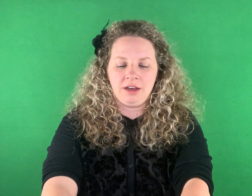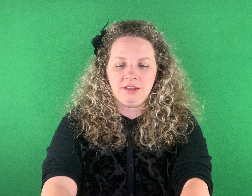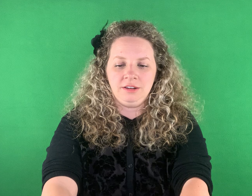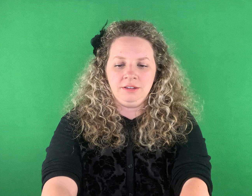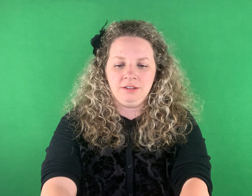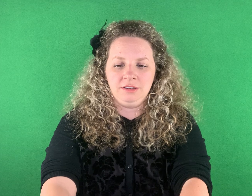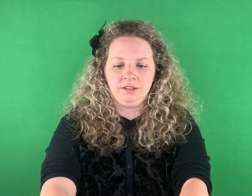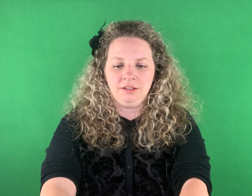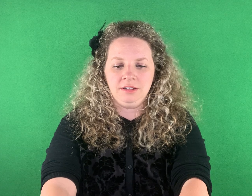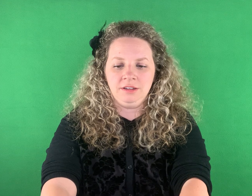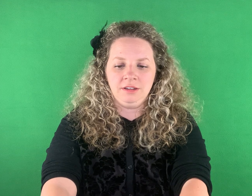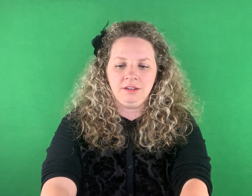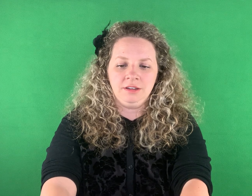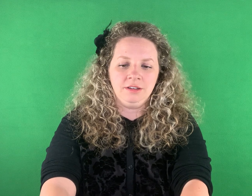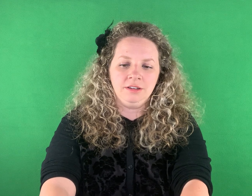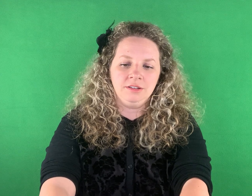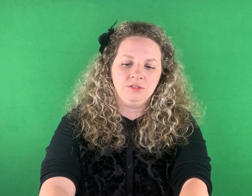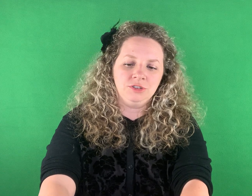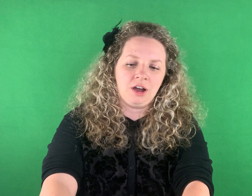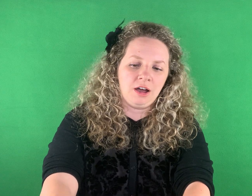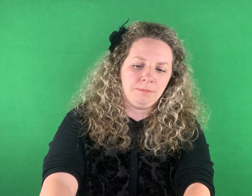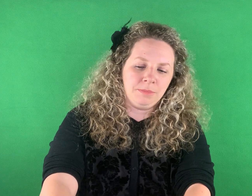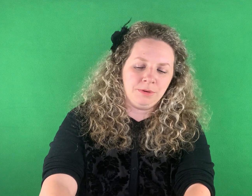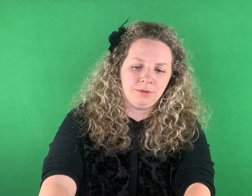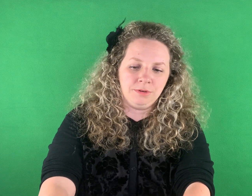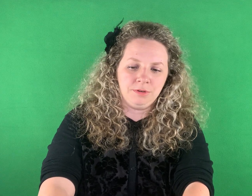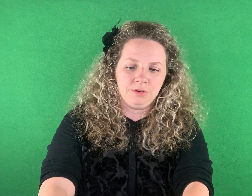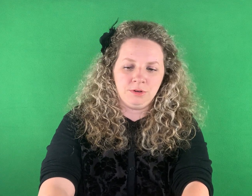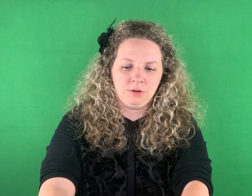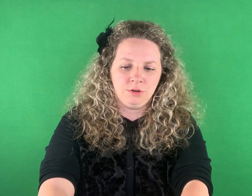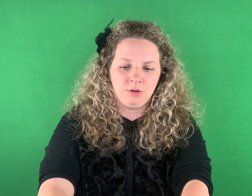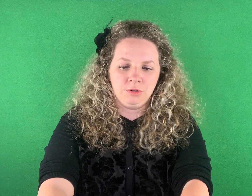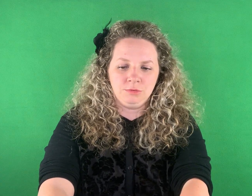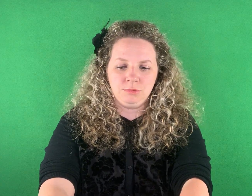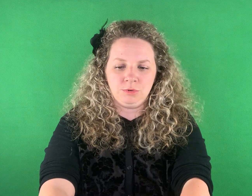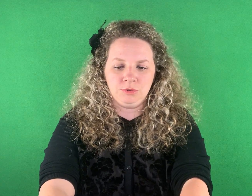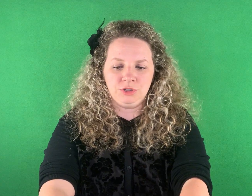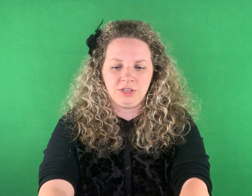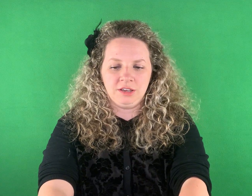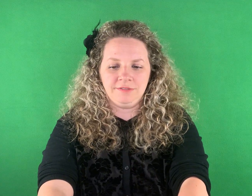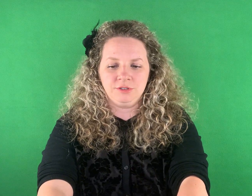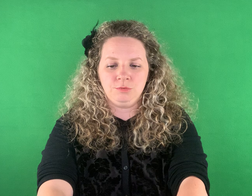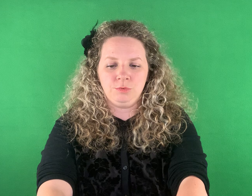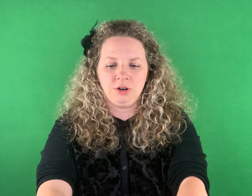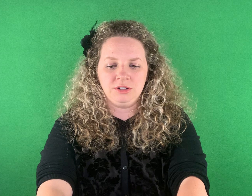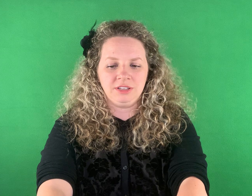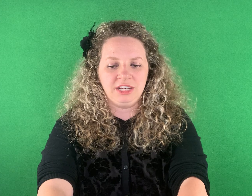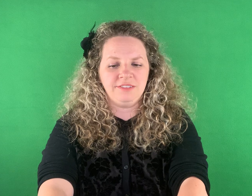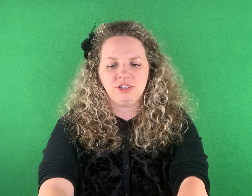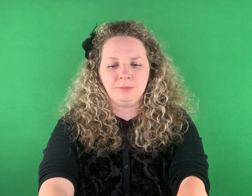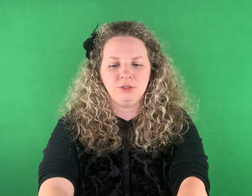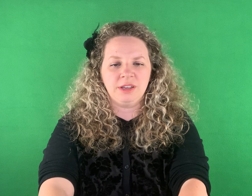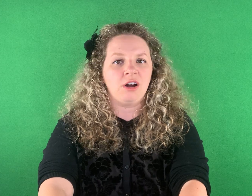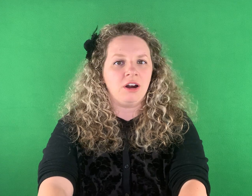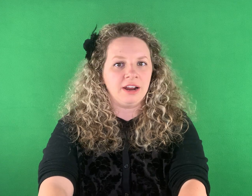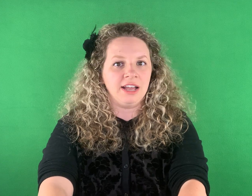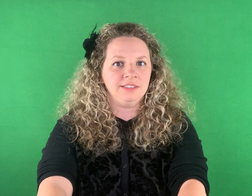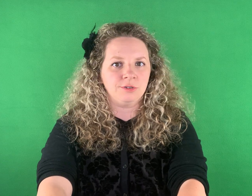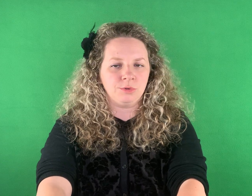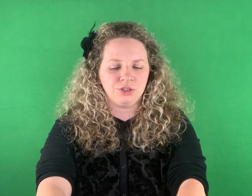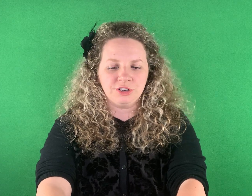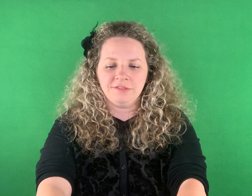TOP EXPERIENCE (role shift)